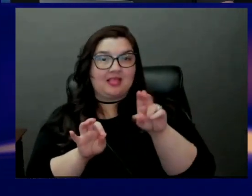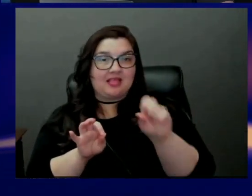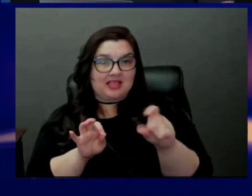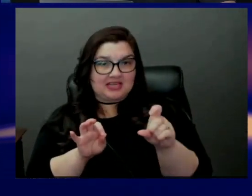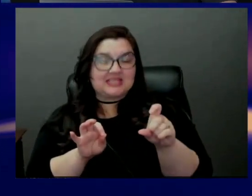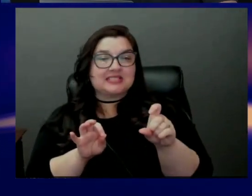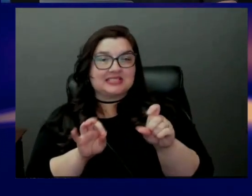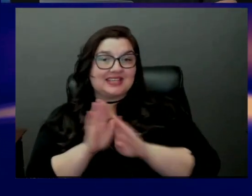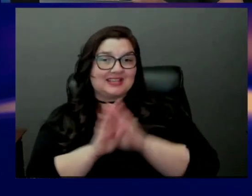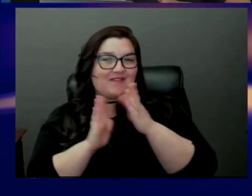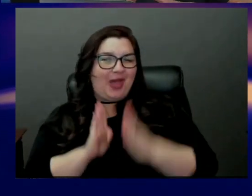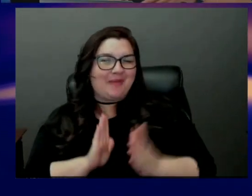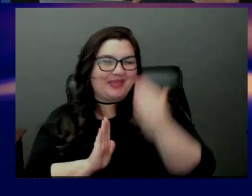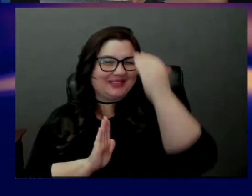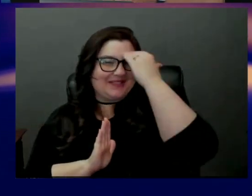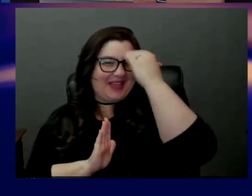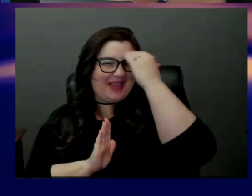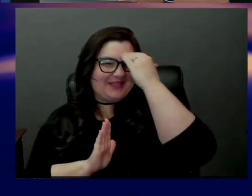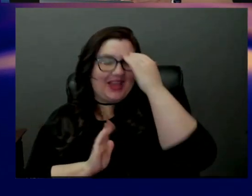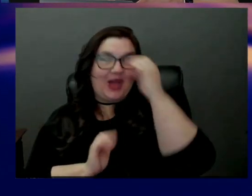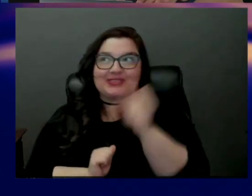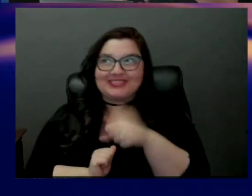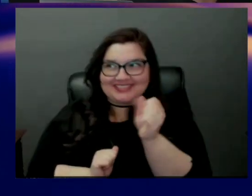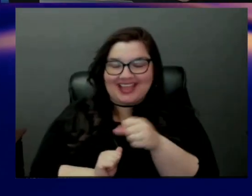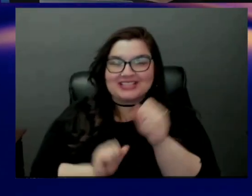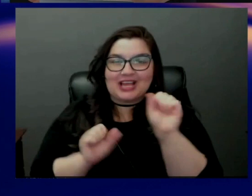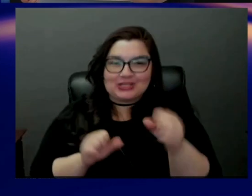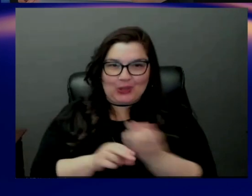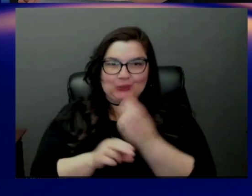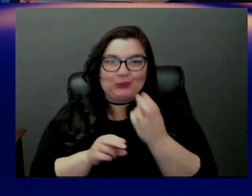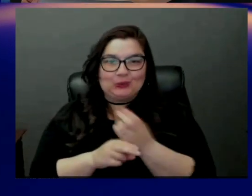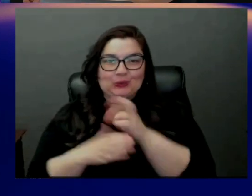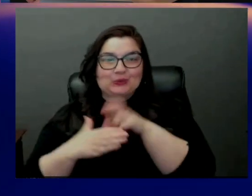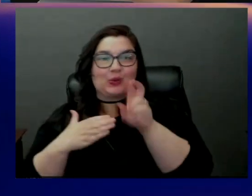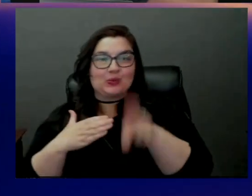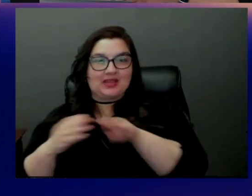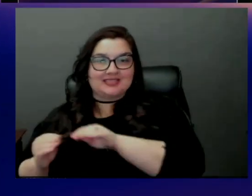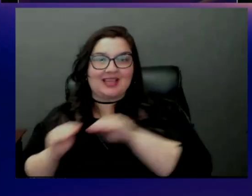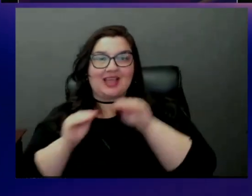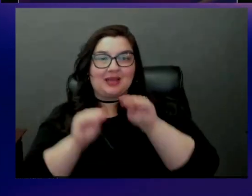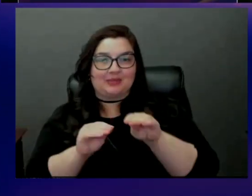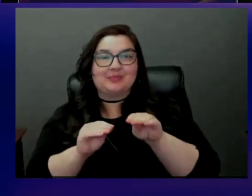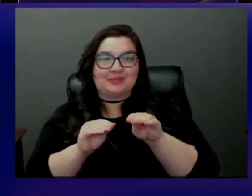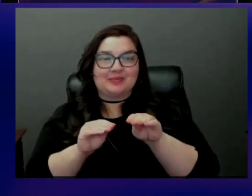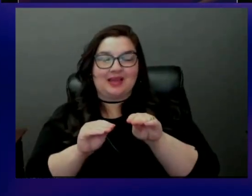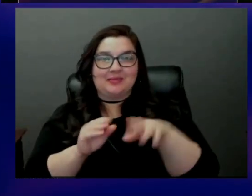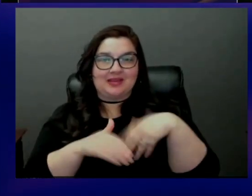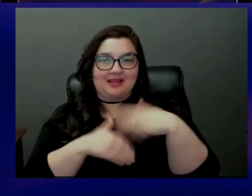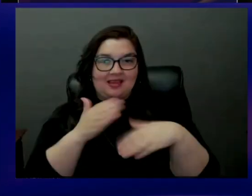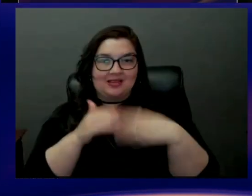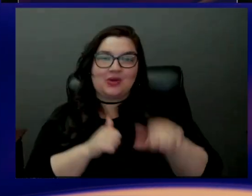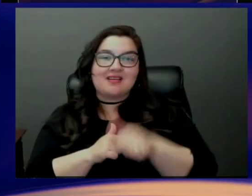So you can use the results of one query set to pipe it into another query set. So it's very easy to use it to kind of create